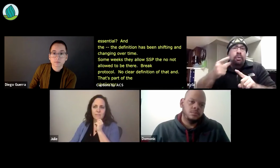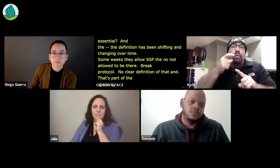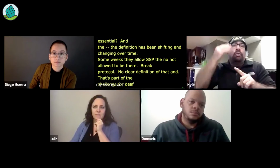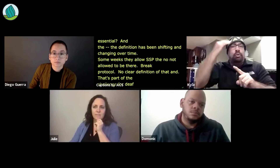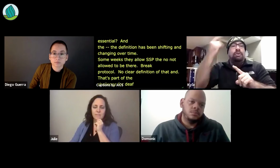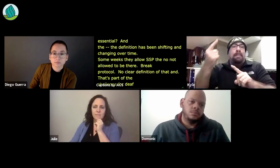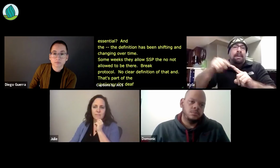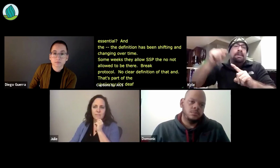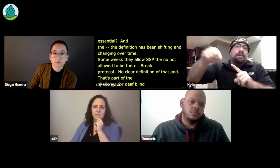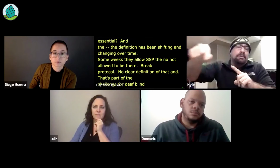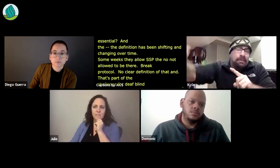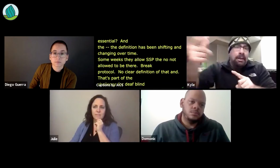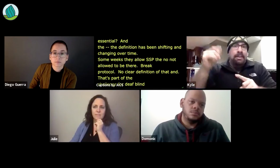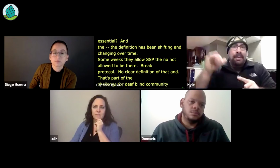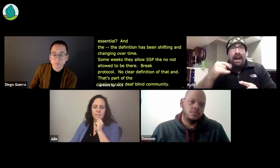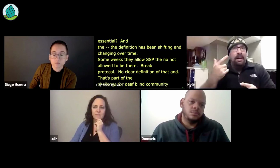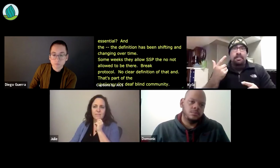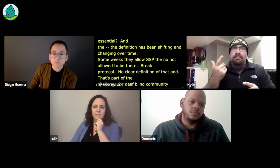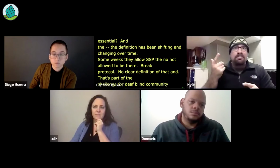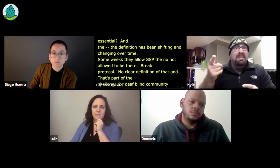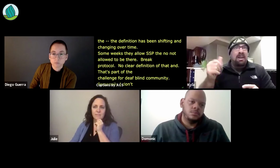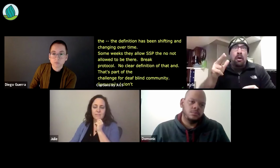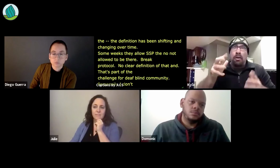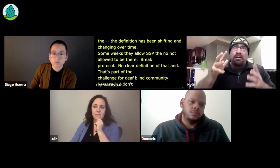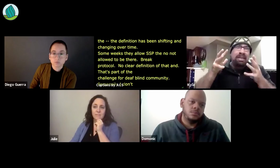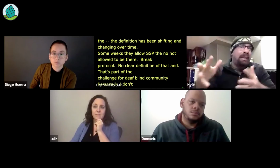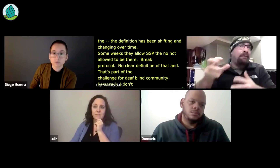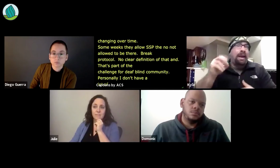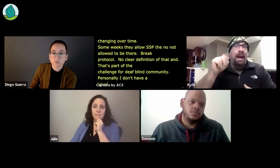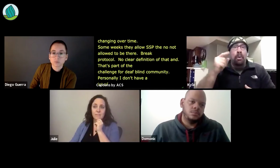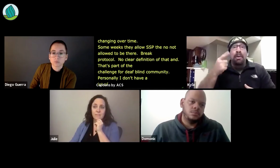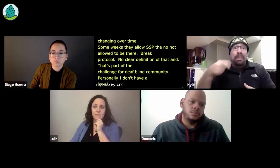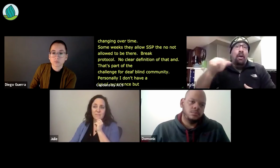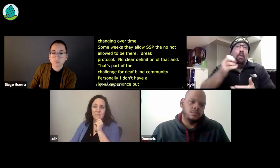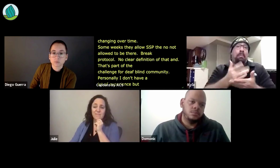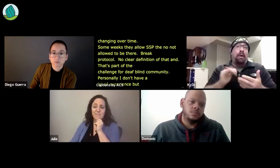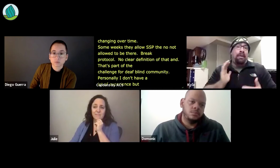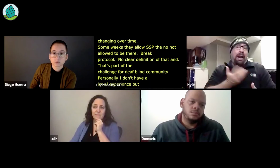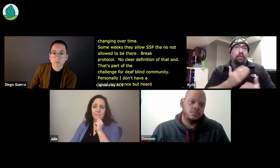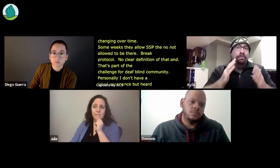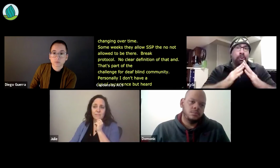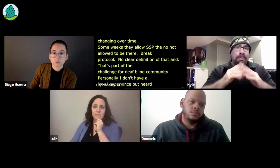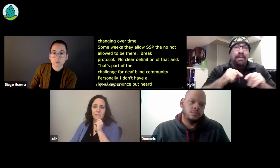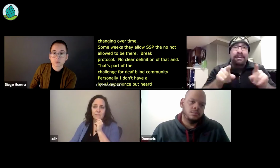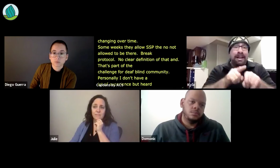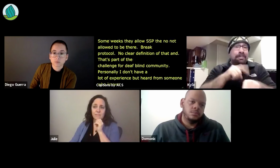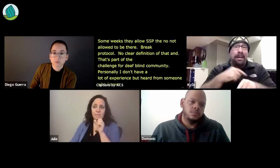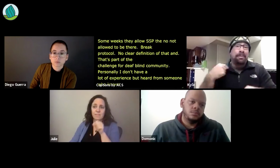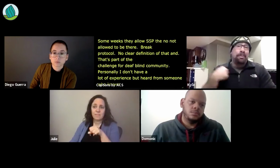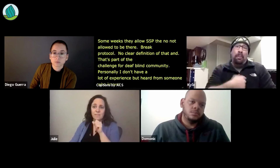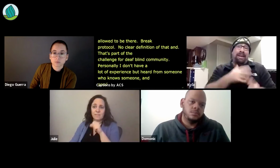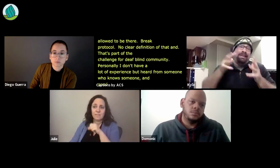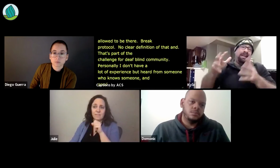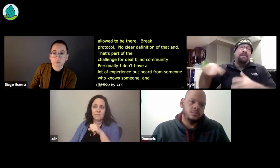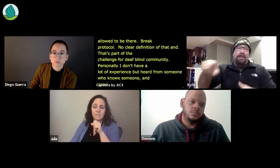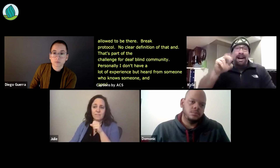And goodness they are often left out, and they're part of our community. But at the same time, we leave them out regularly.